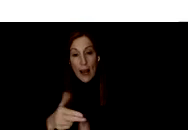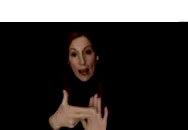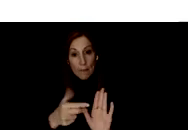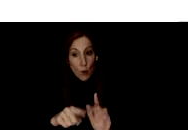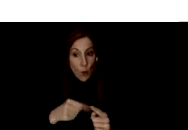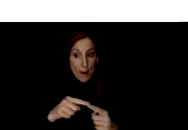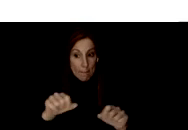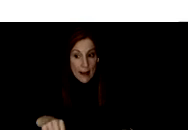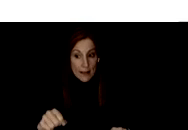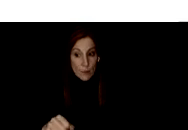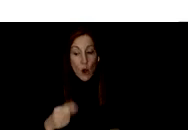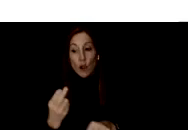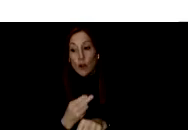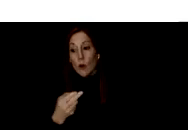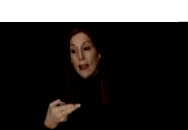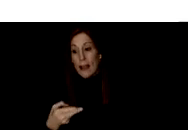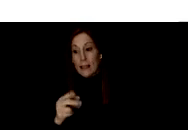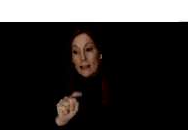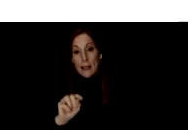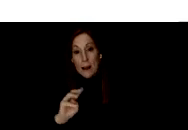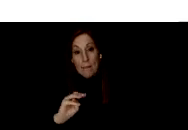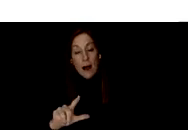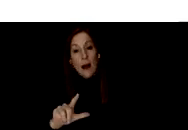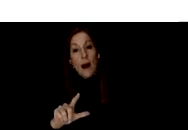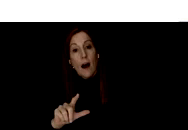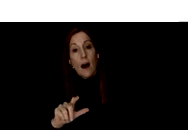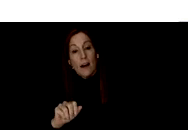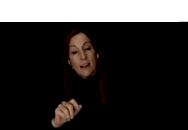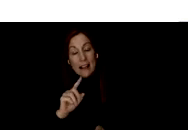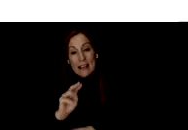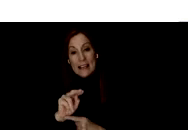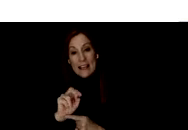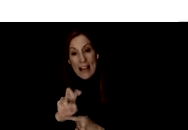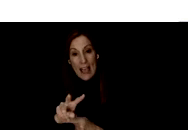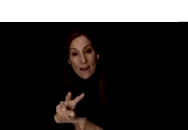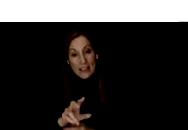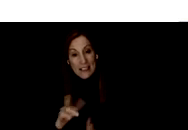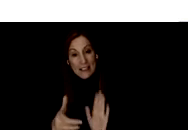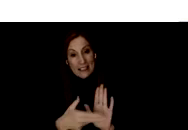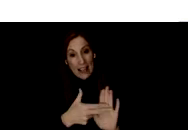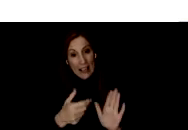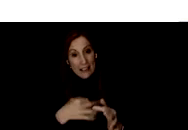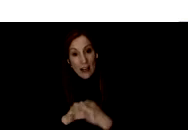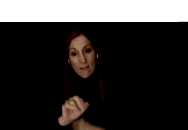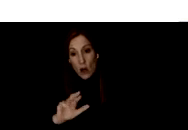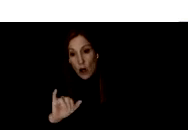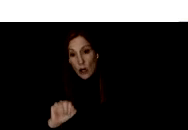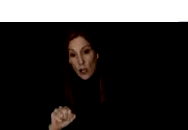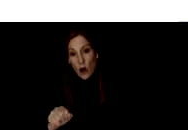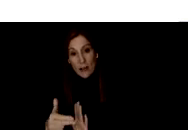Use the HTML 5 nav tag instead of the ARIA role of navigation. In a single-page applications